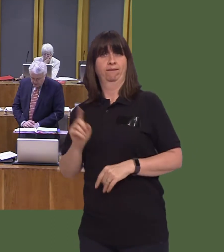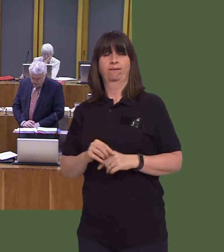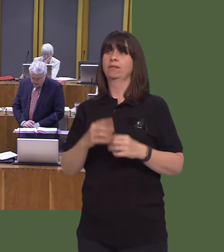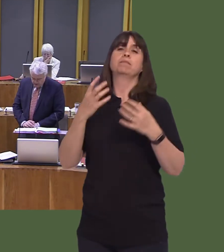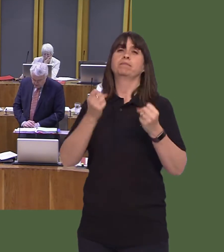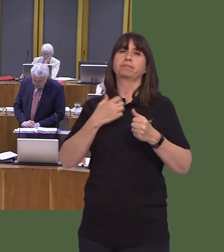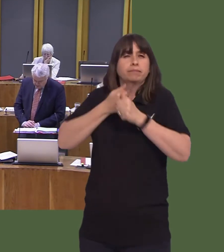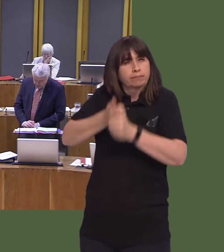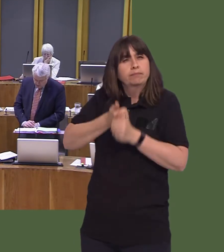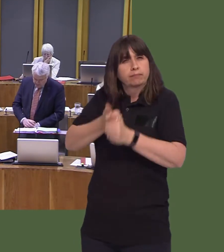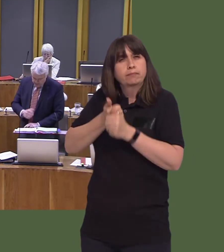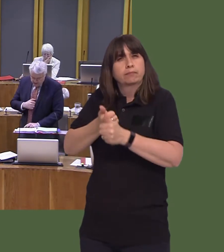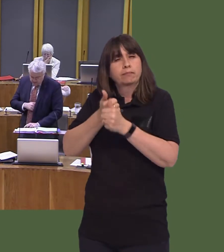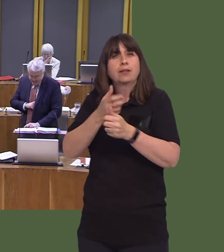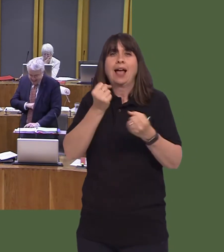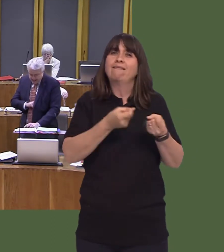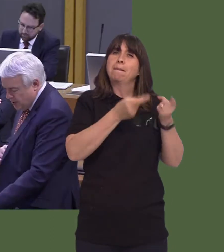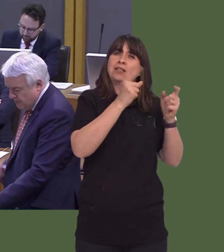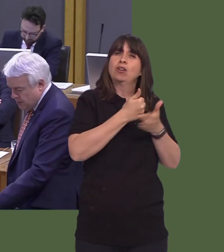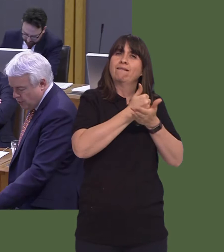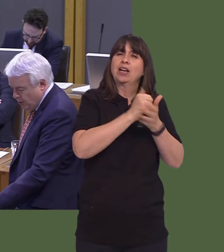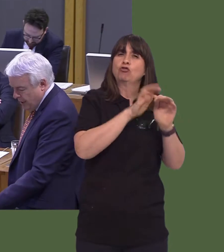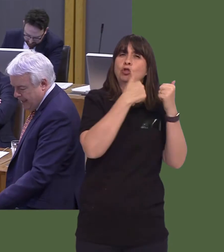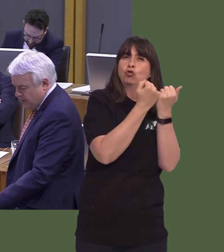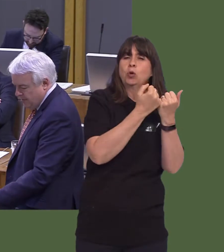Through the ministerial advisory group and investment in key initiatives, a strong collaborative